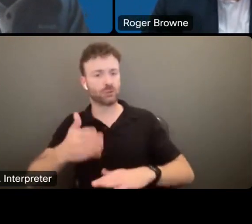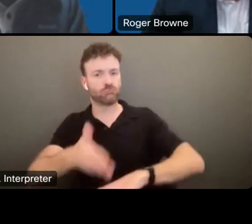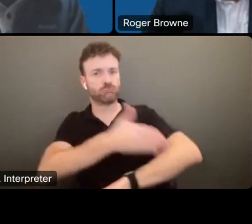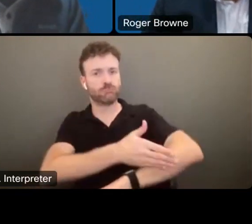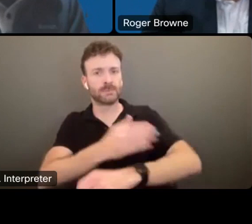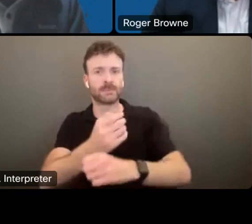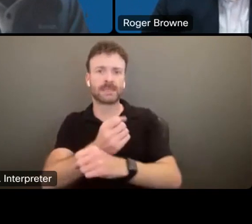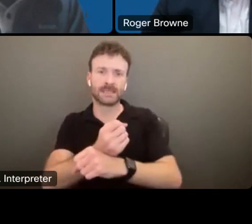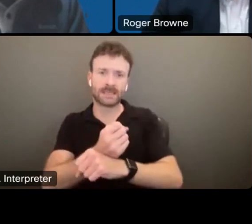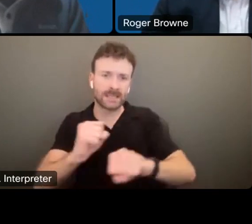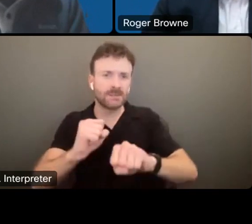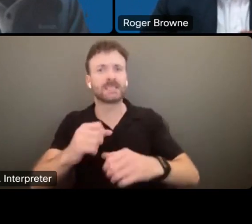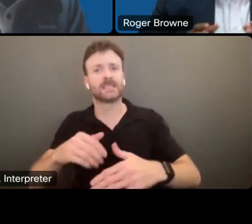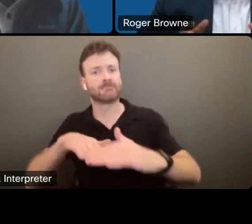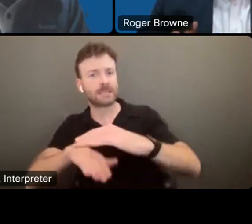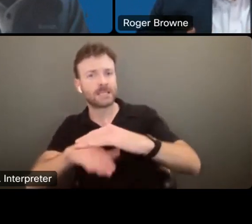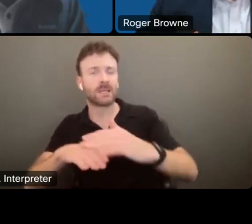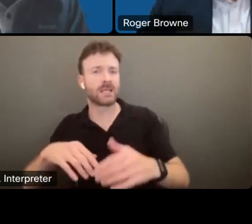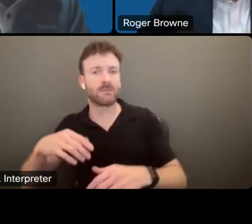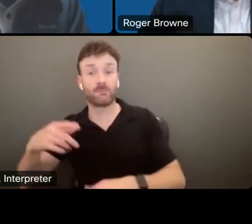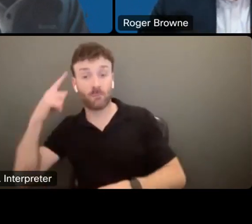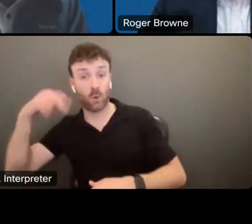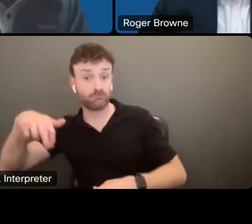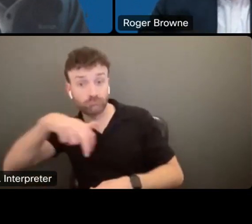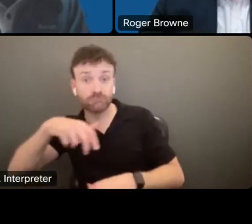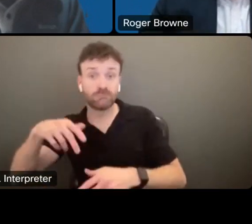cycling infrastructure on the long-term construction.